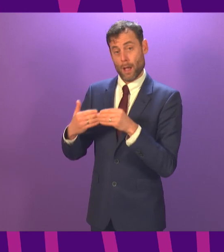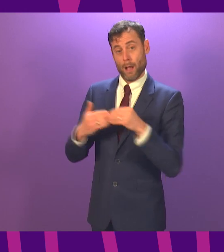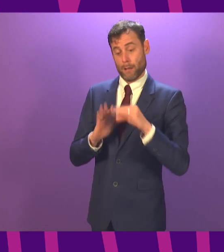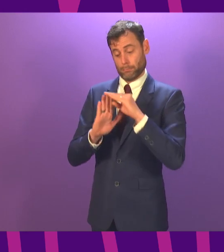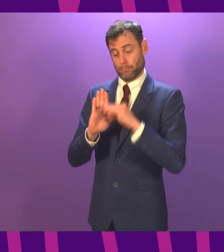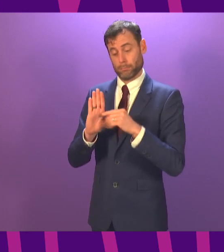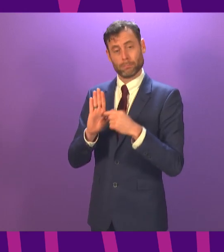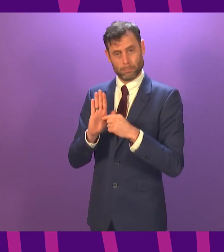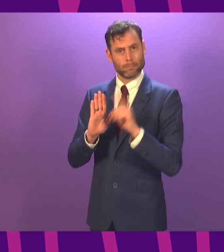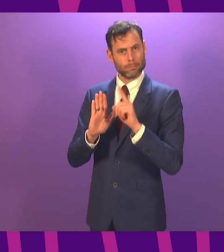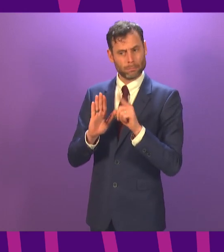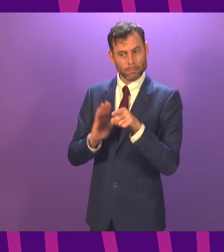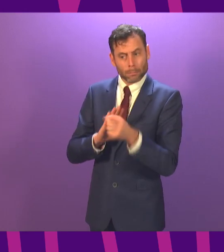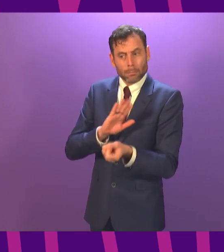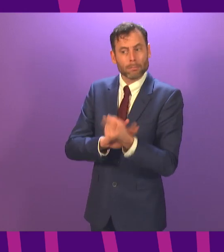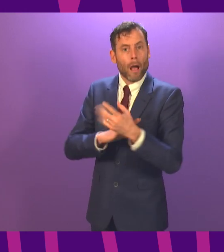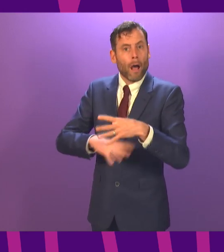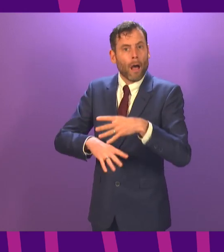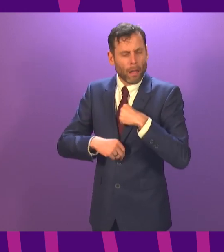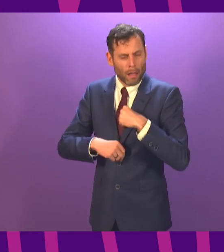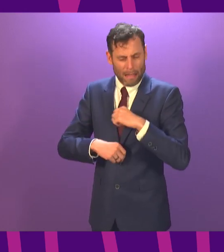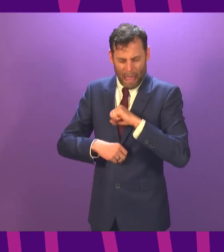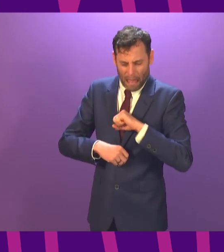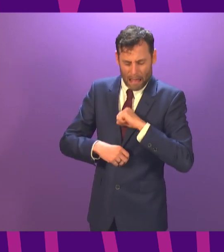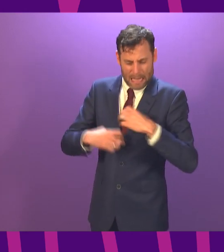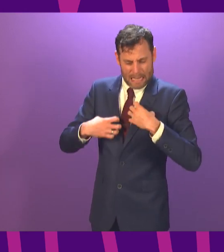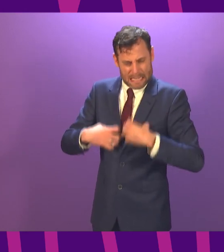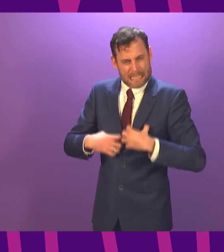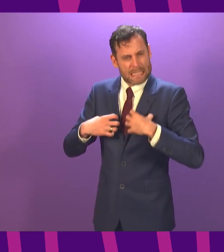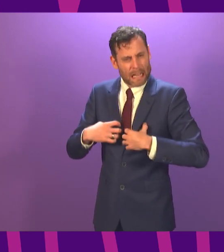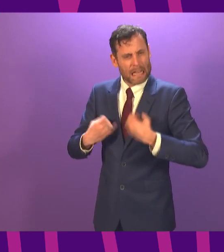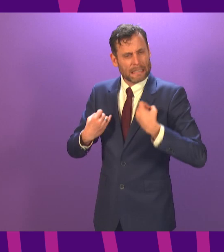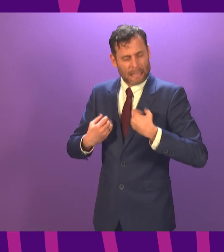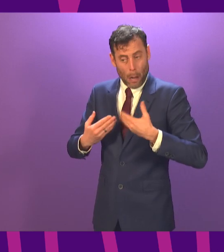symptoms during, or after getting, Covid. That guidance will of course evolve as evidence